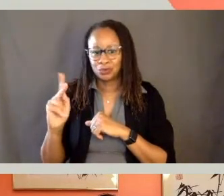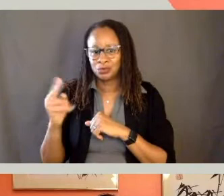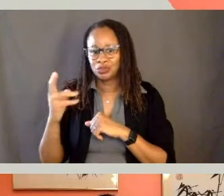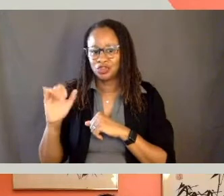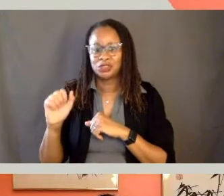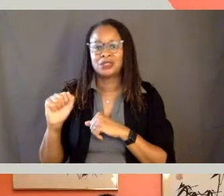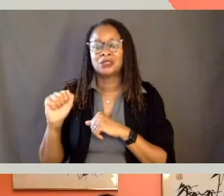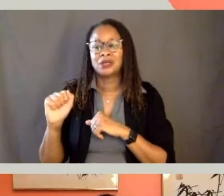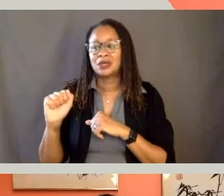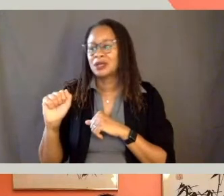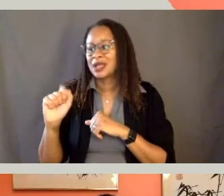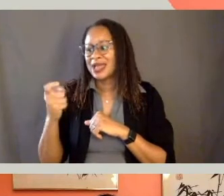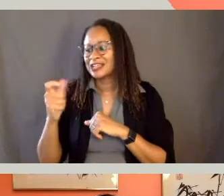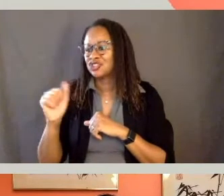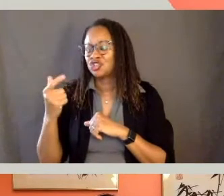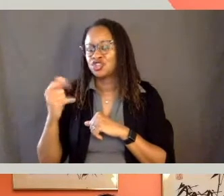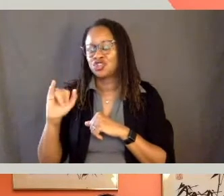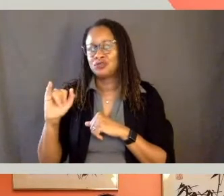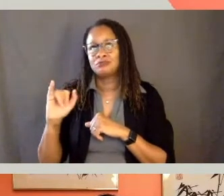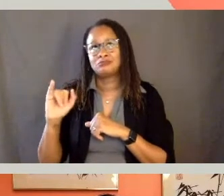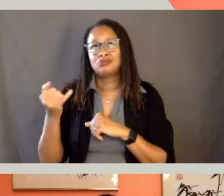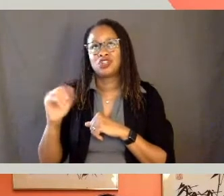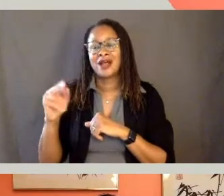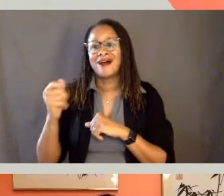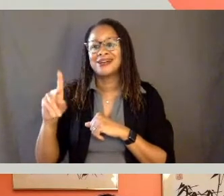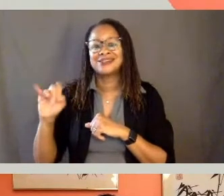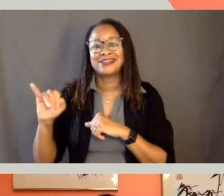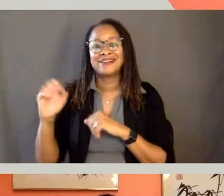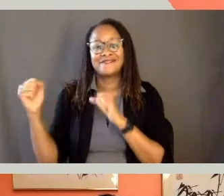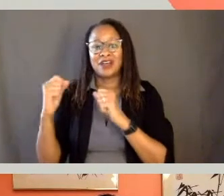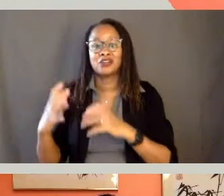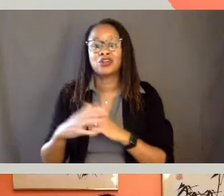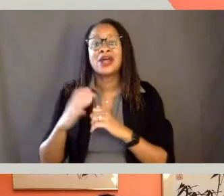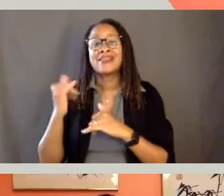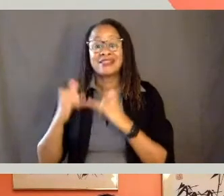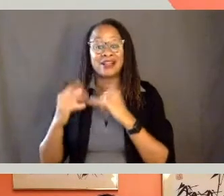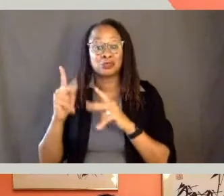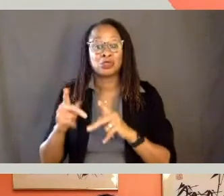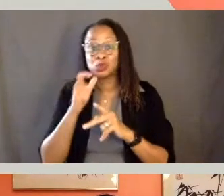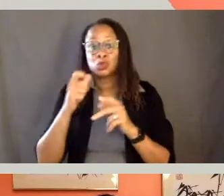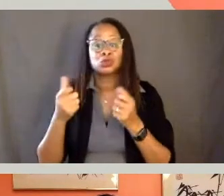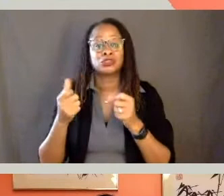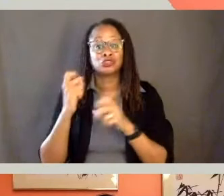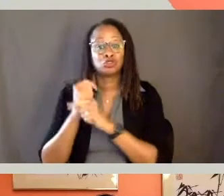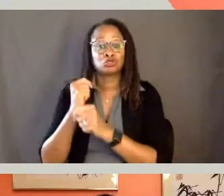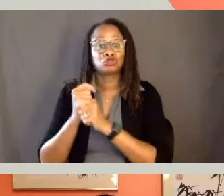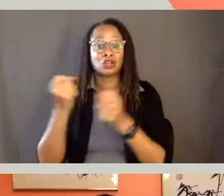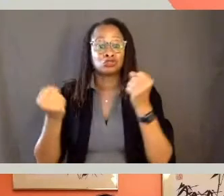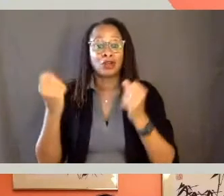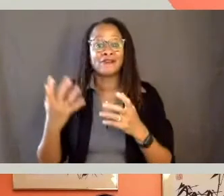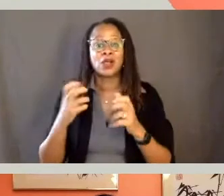and the last person is the truck driver that you saw, who is on this journey across Pakistan,